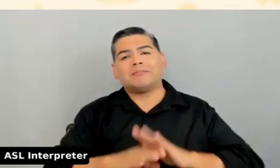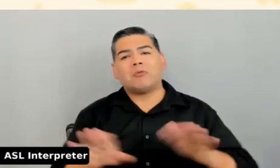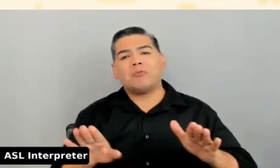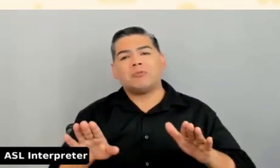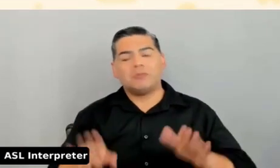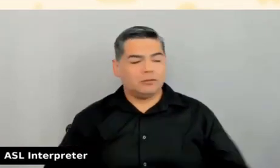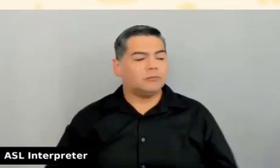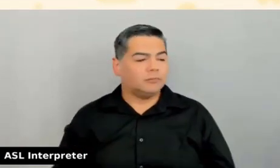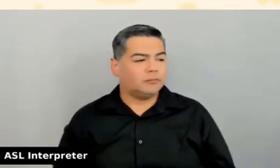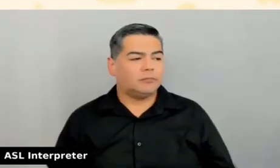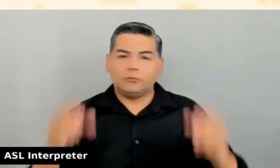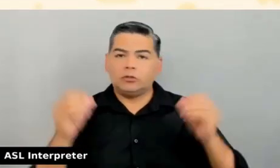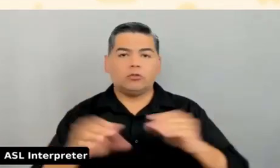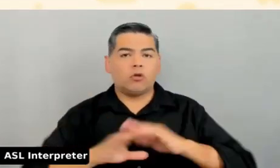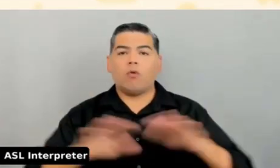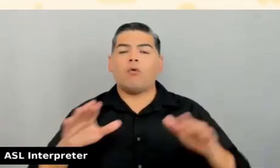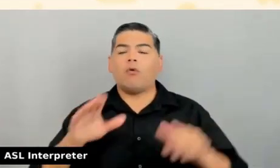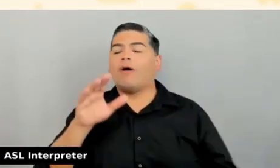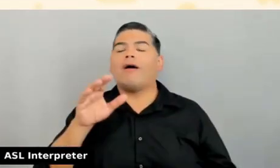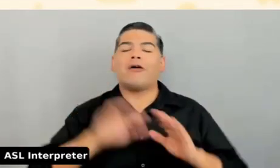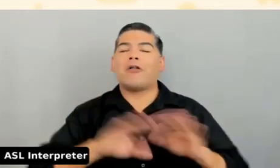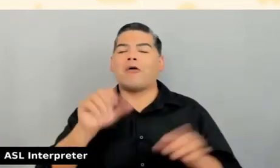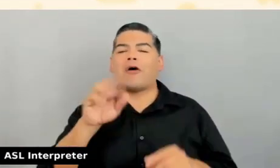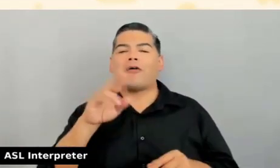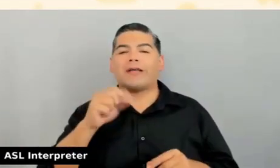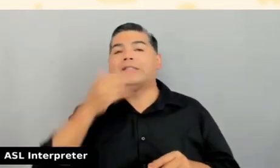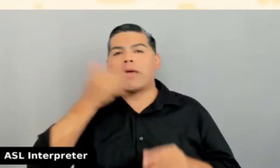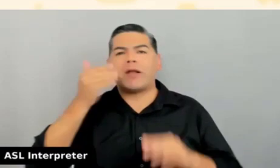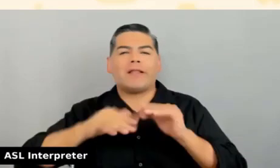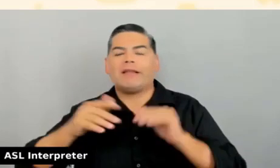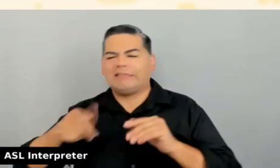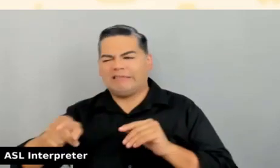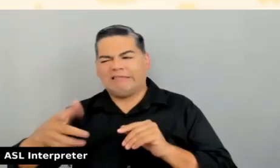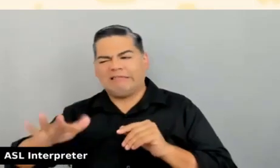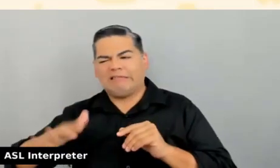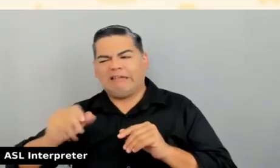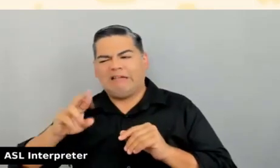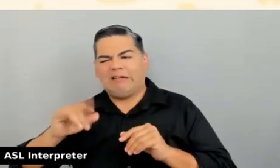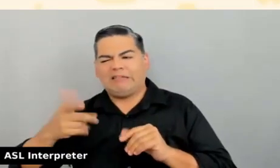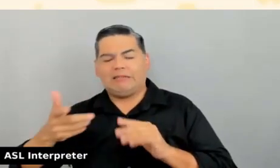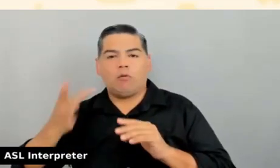No Aria is better than poorly done Aria because that can end up creating a nightmare for screen reader users.